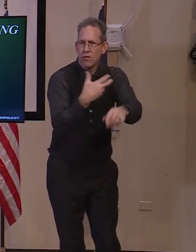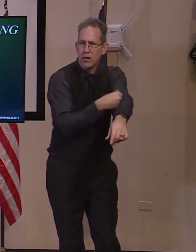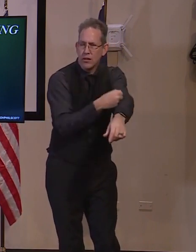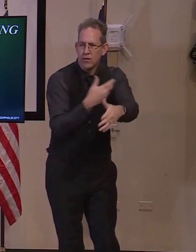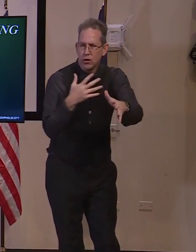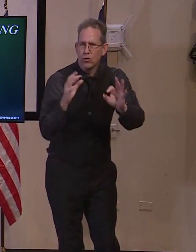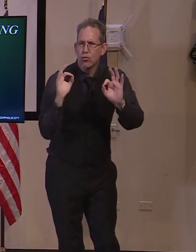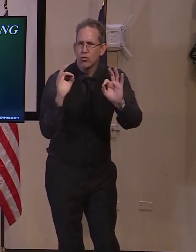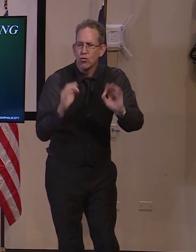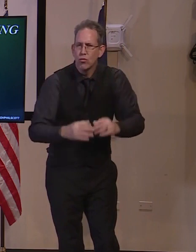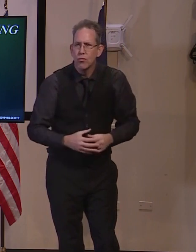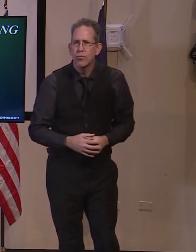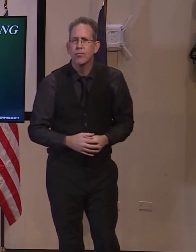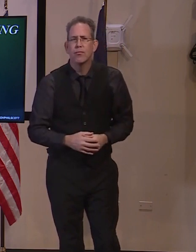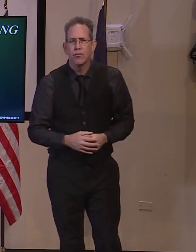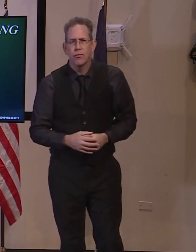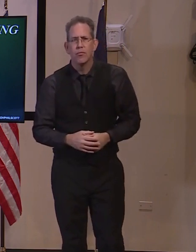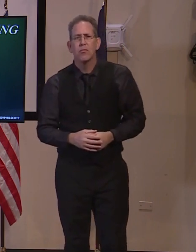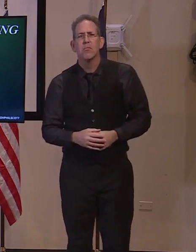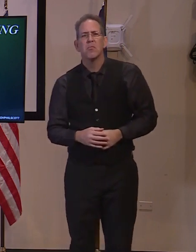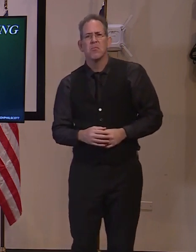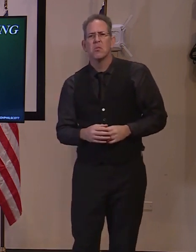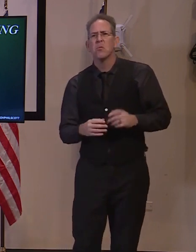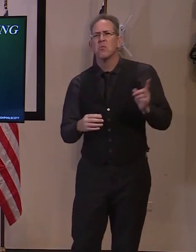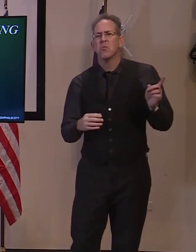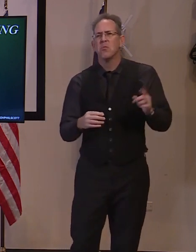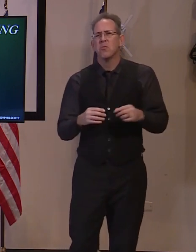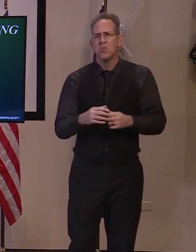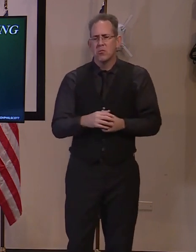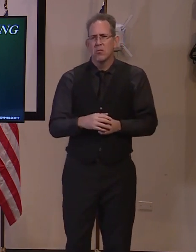will highlight some more of this information in his report. Uh, we do